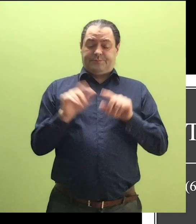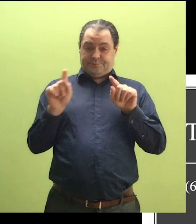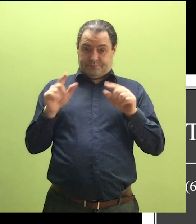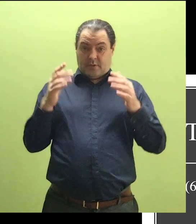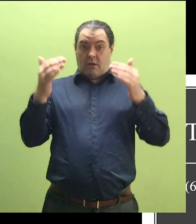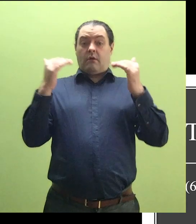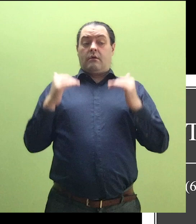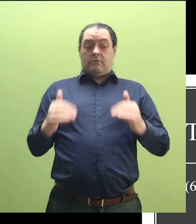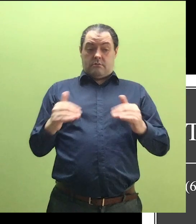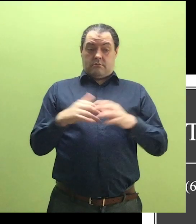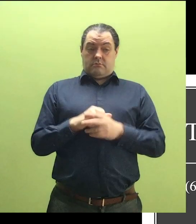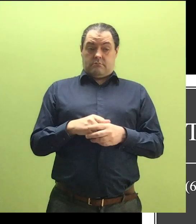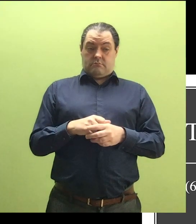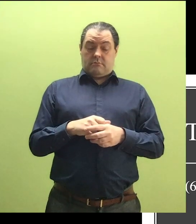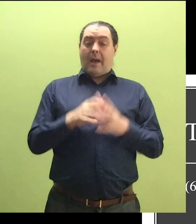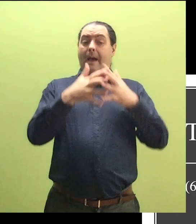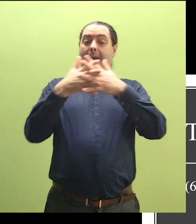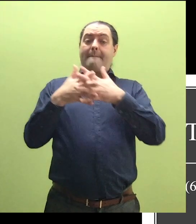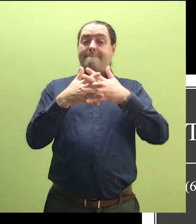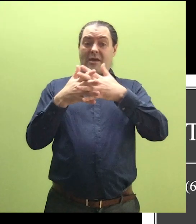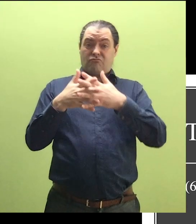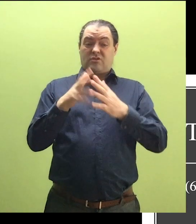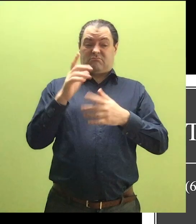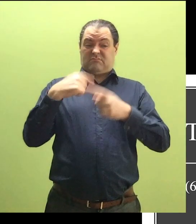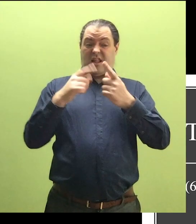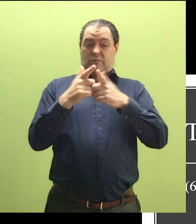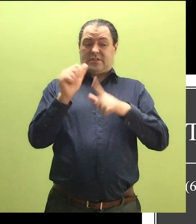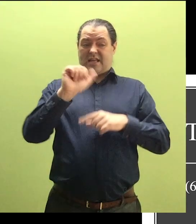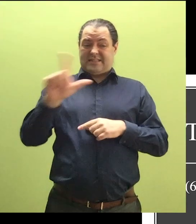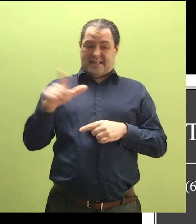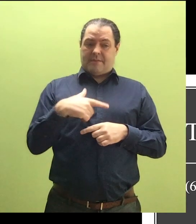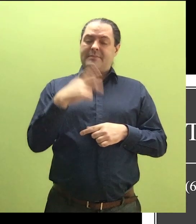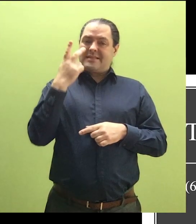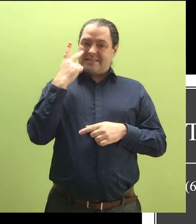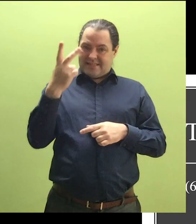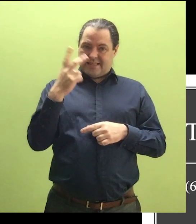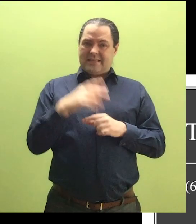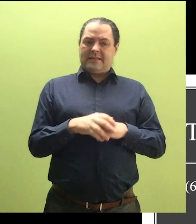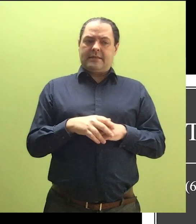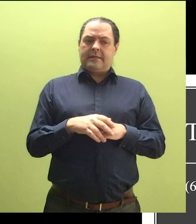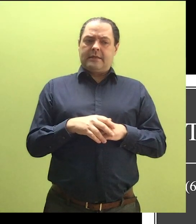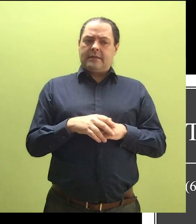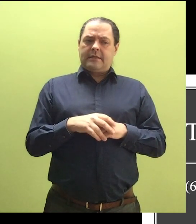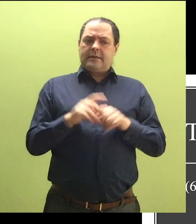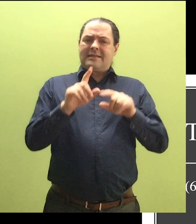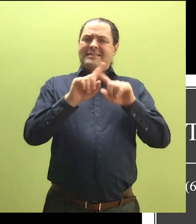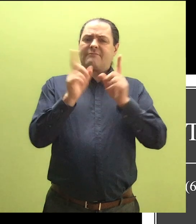American Sign Language where the causative and inchoative clauses are morpho-syntactically marked which surfaces as different